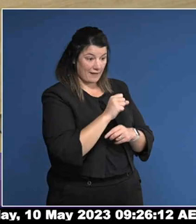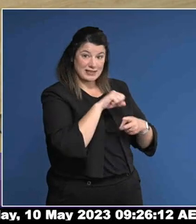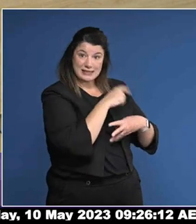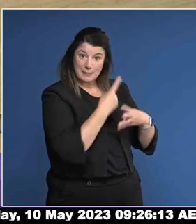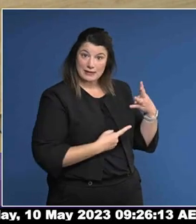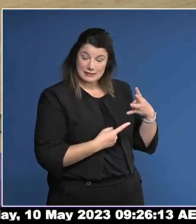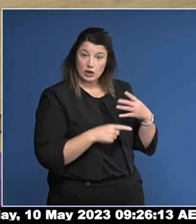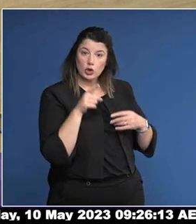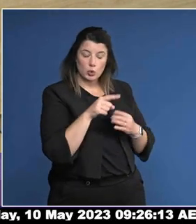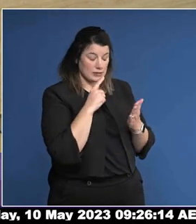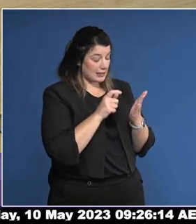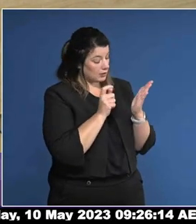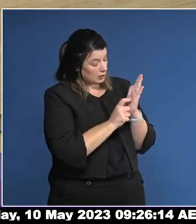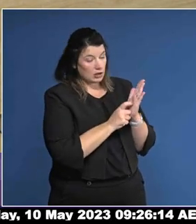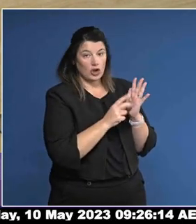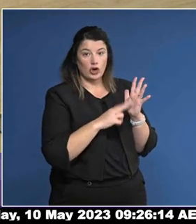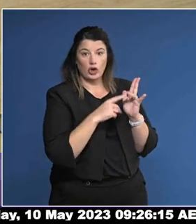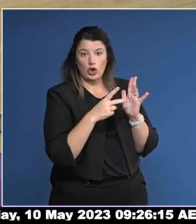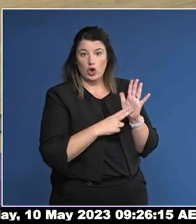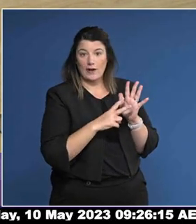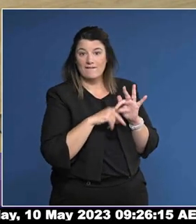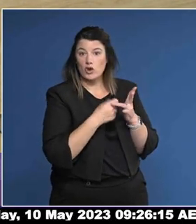describe as non-verbal. No, I don't think it is laden.